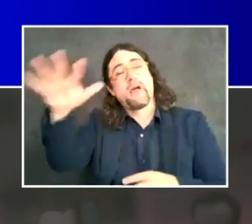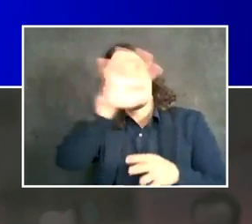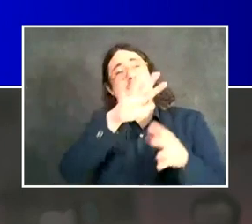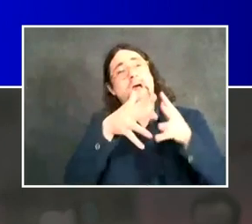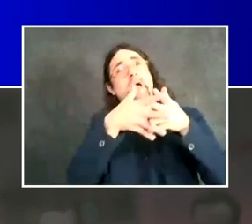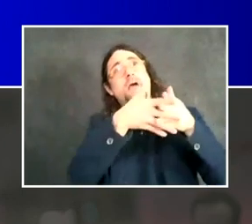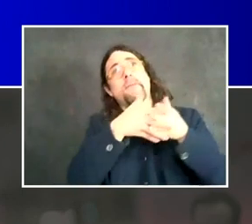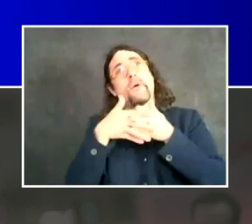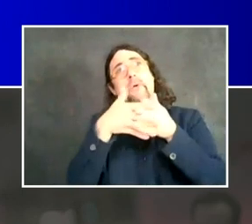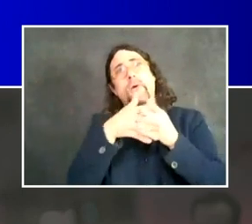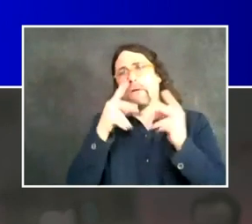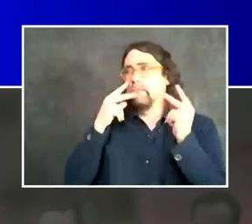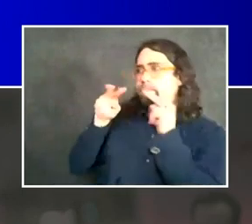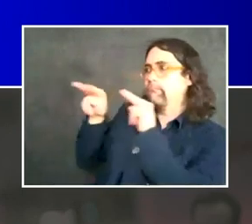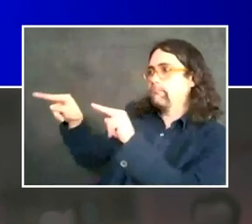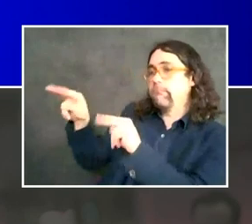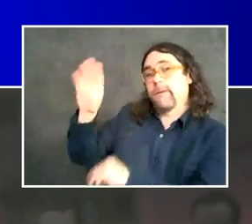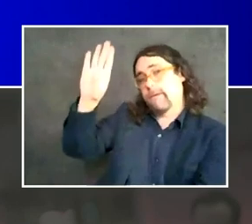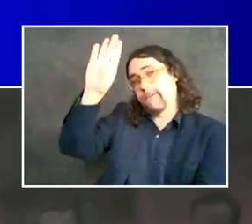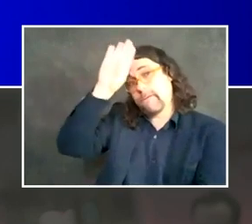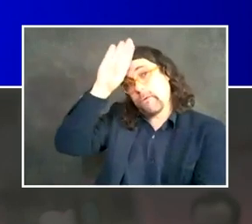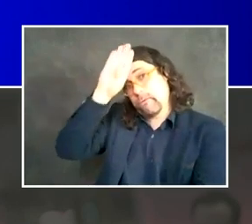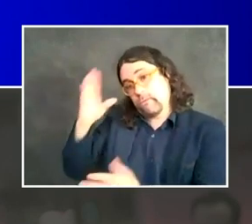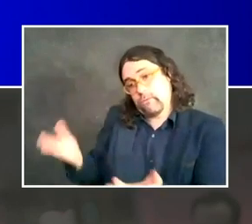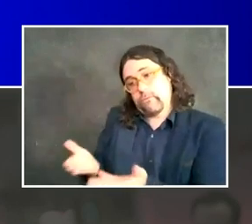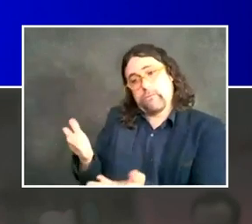OUR PARAMEDICS AND EMTs ARE THERE AT THE FRONT LINE OF THE CRISIS.